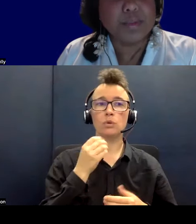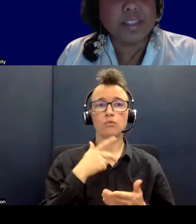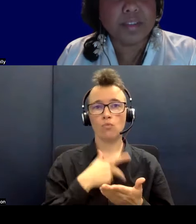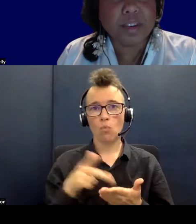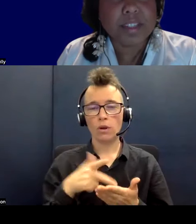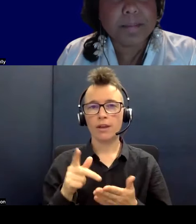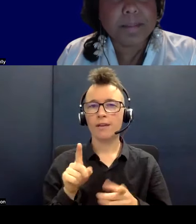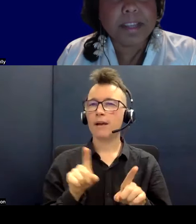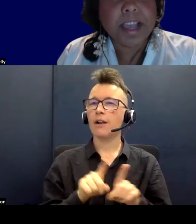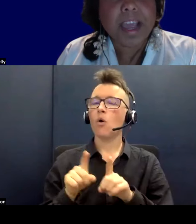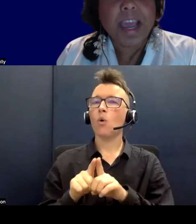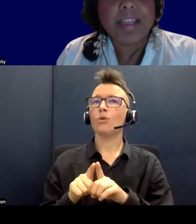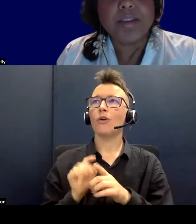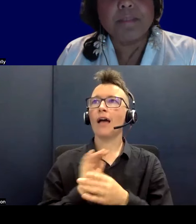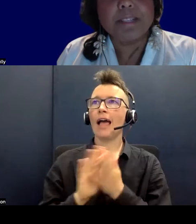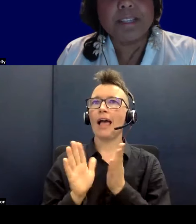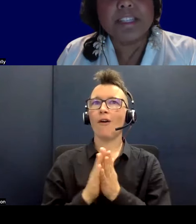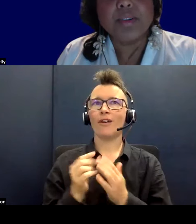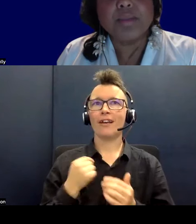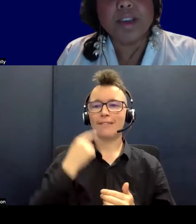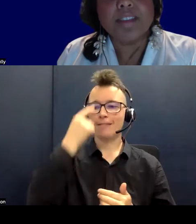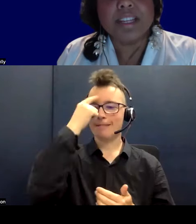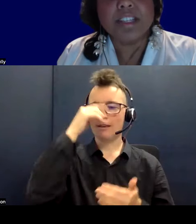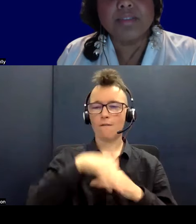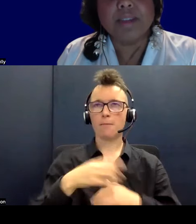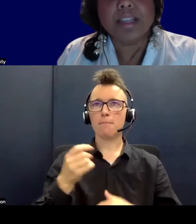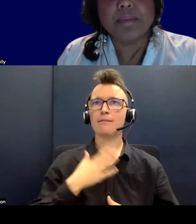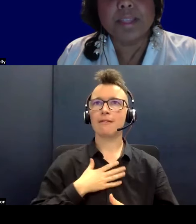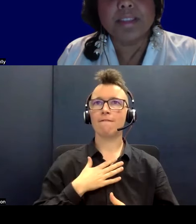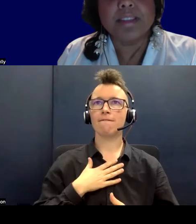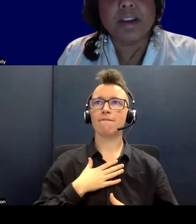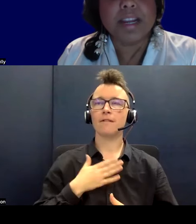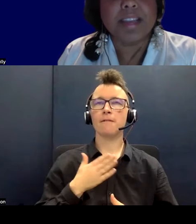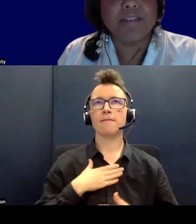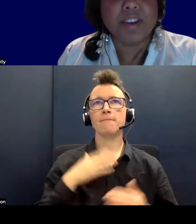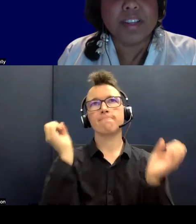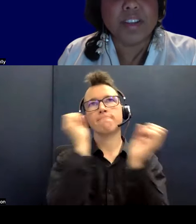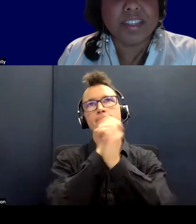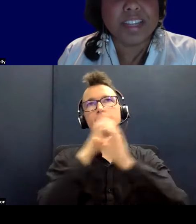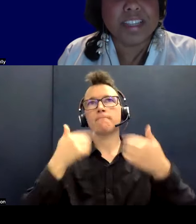self-concept and their ability to observe and interact with society in various contexts and